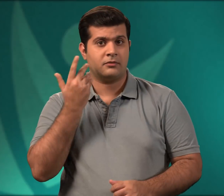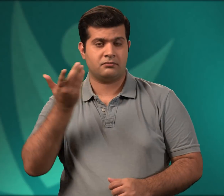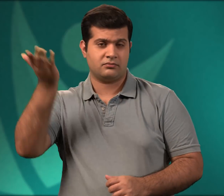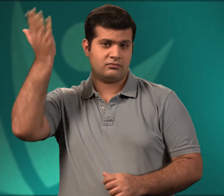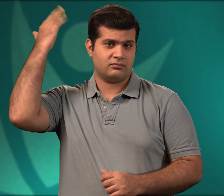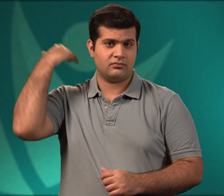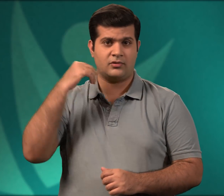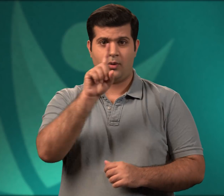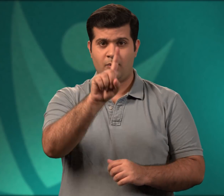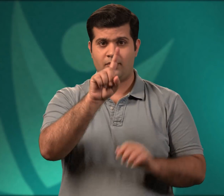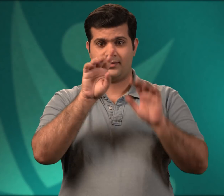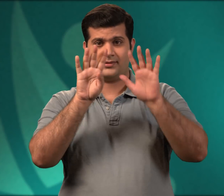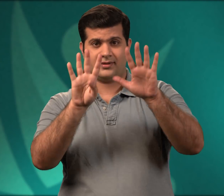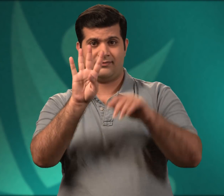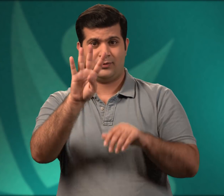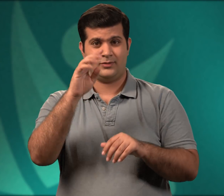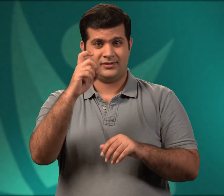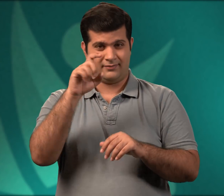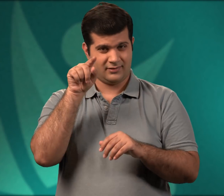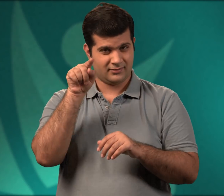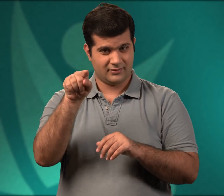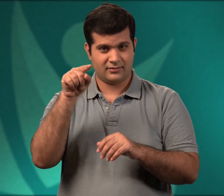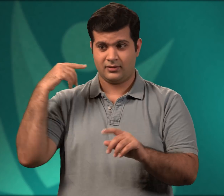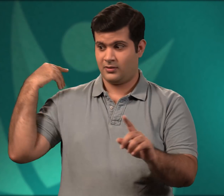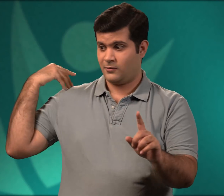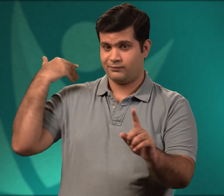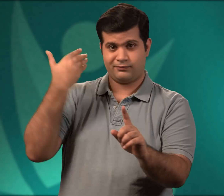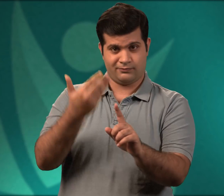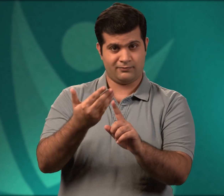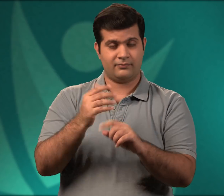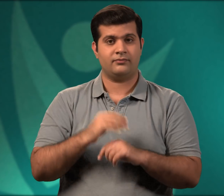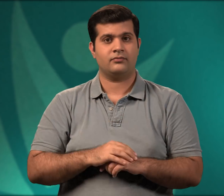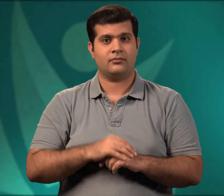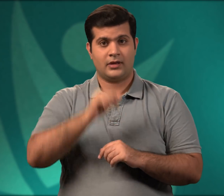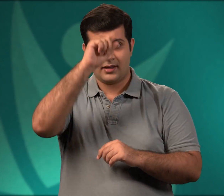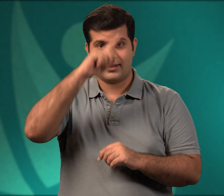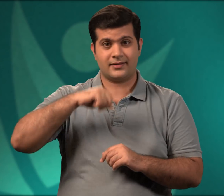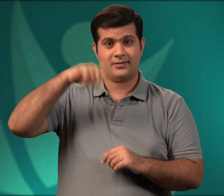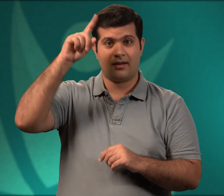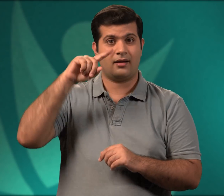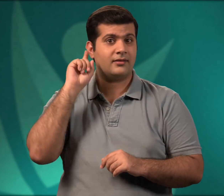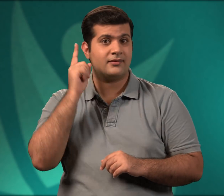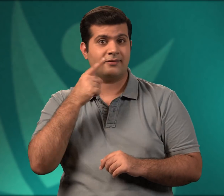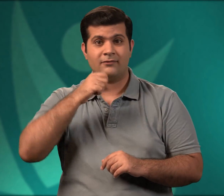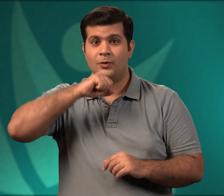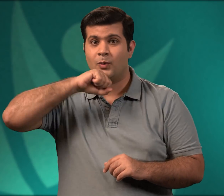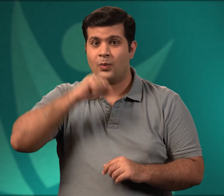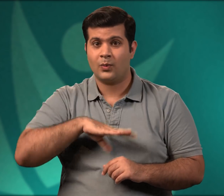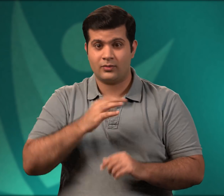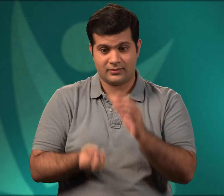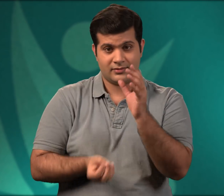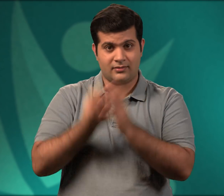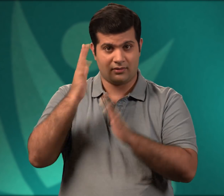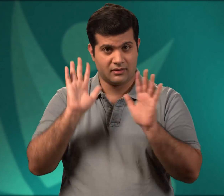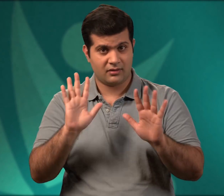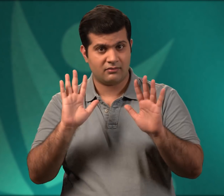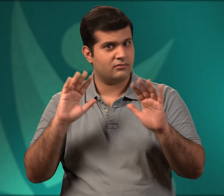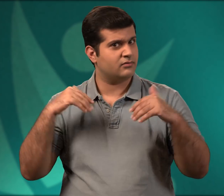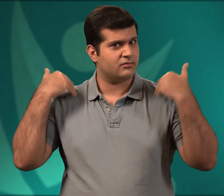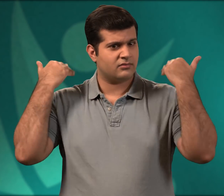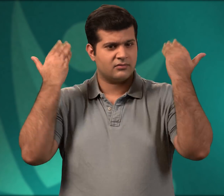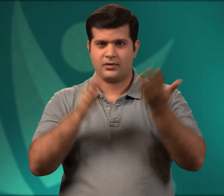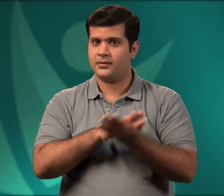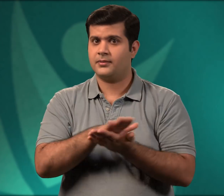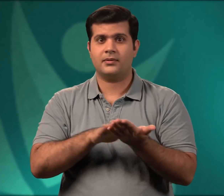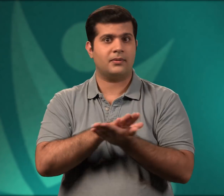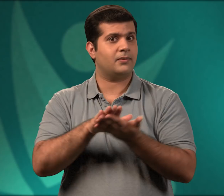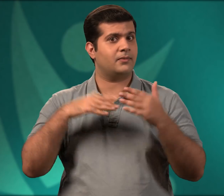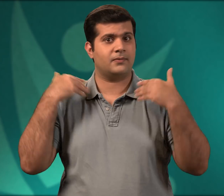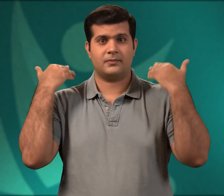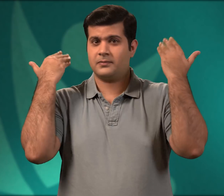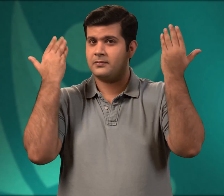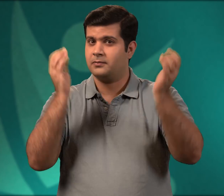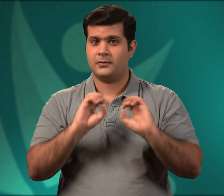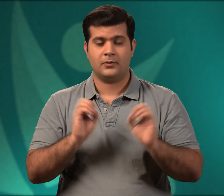Since 1947, there has been no youth association for the Deaf in India.